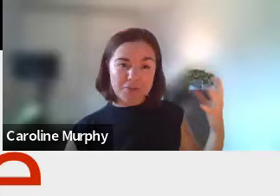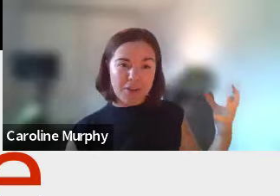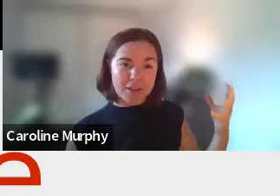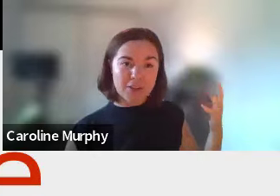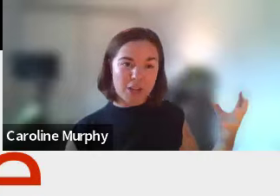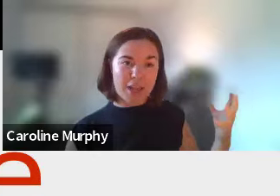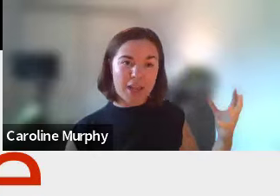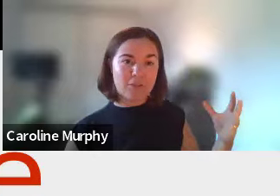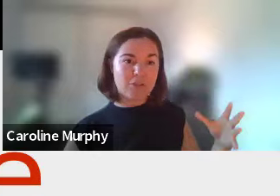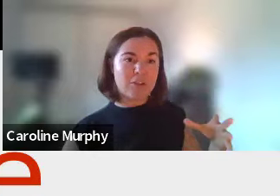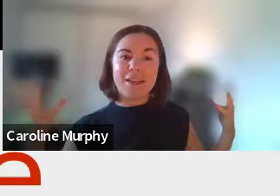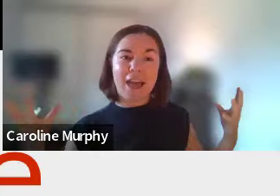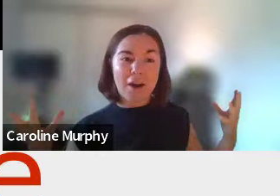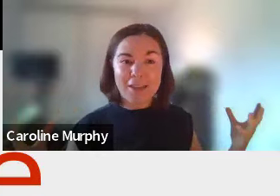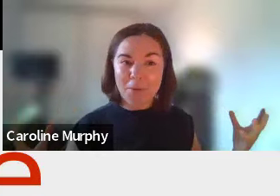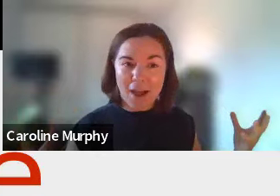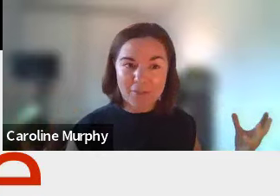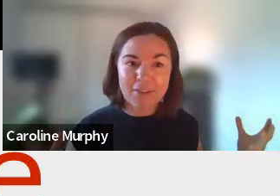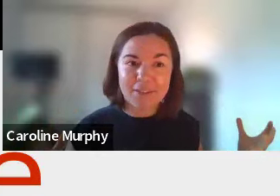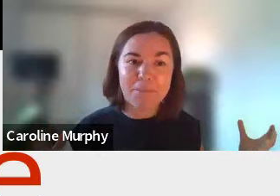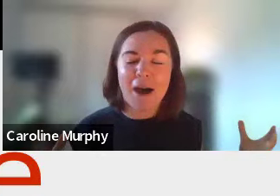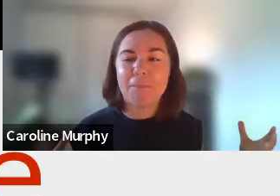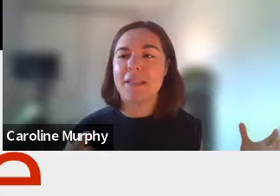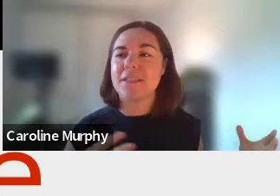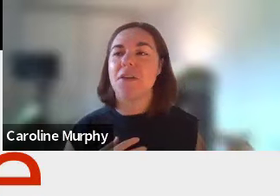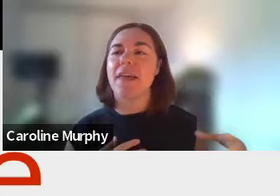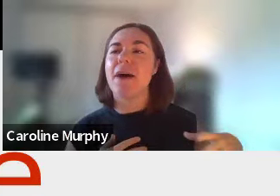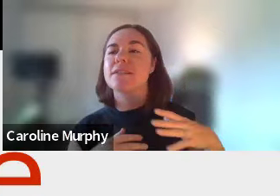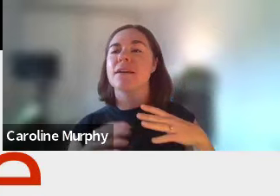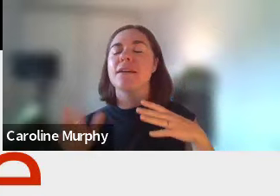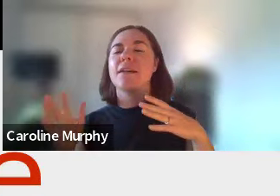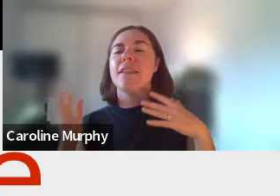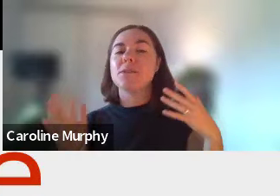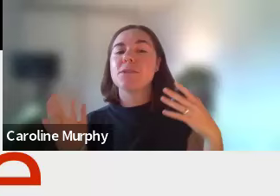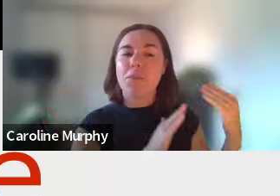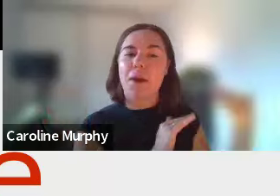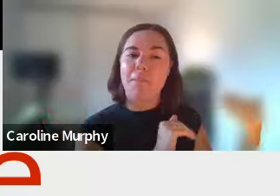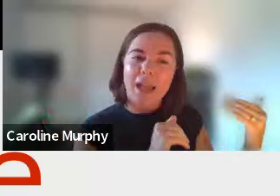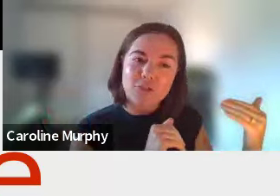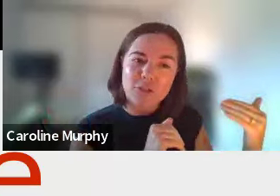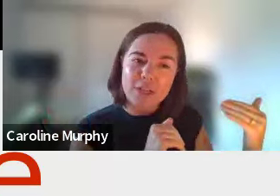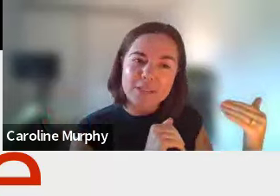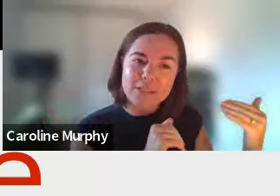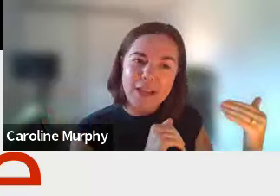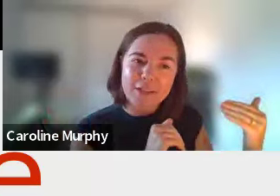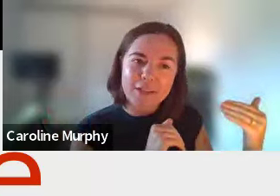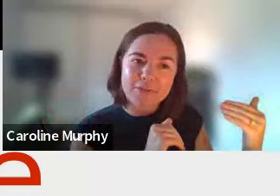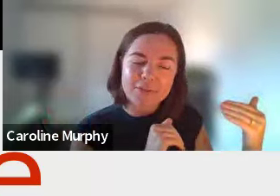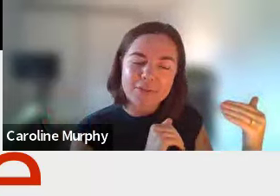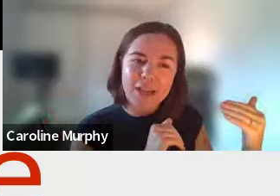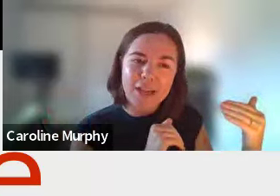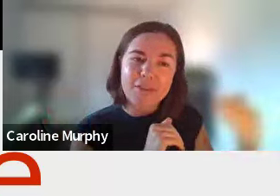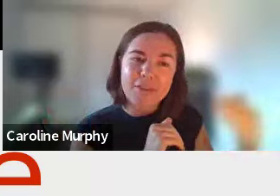affect change now that you have convinced the populace. That's where my interest kind of laid